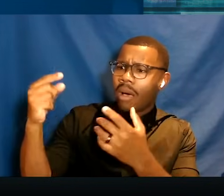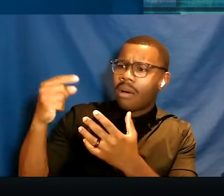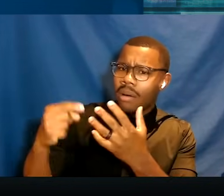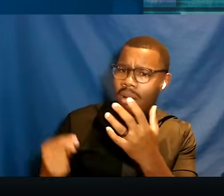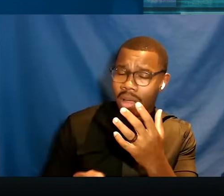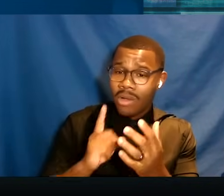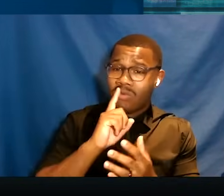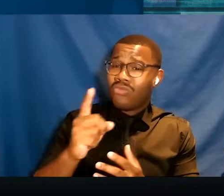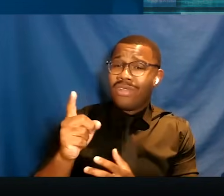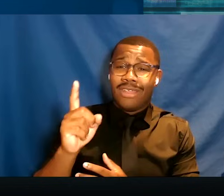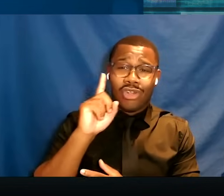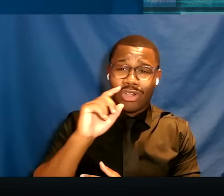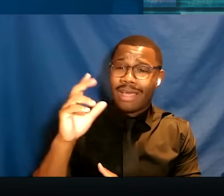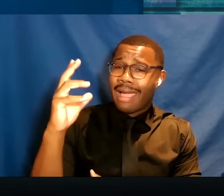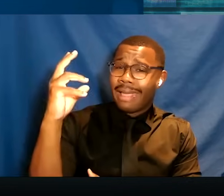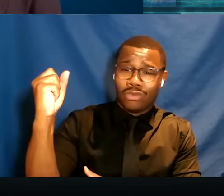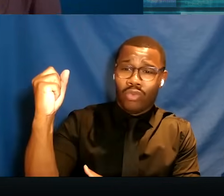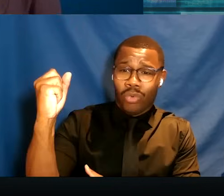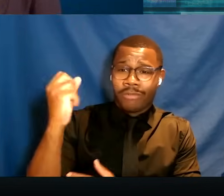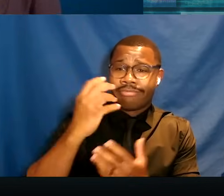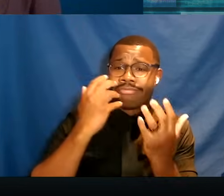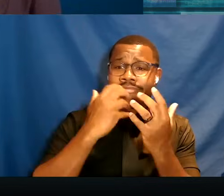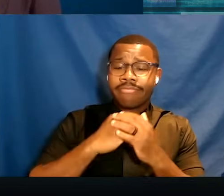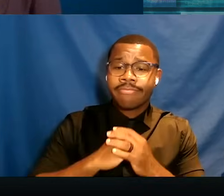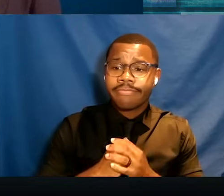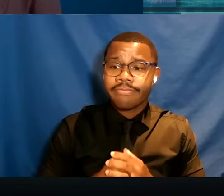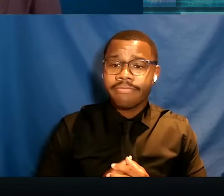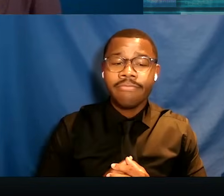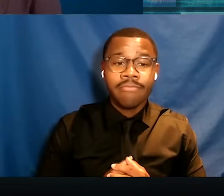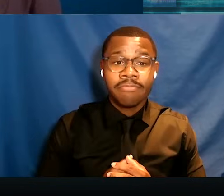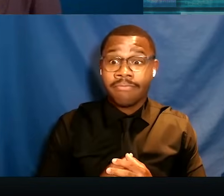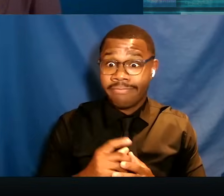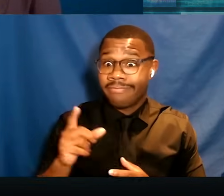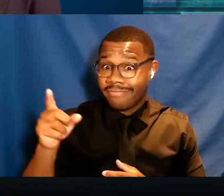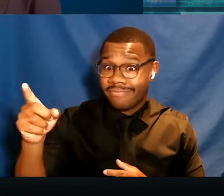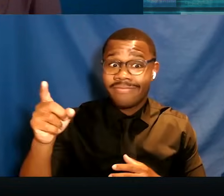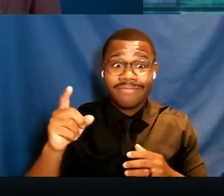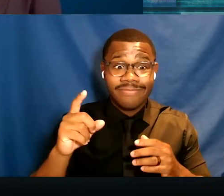that there has possibly ever been. Absolutely, and let's not forget, outsize increases to the minimums as well